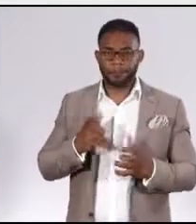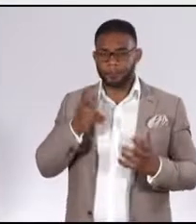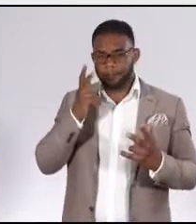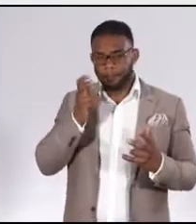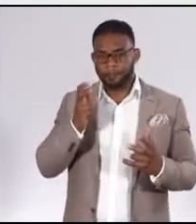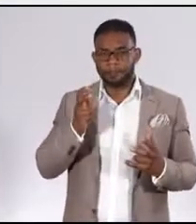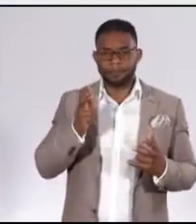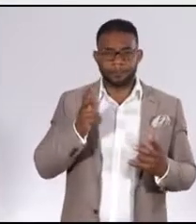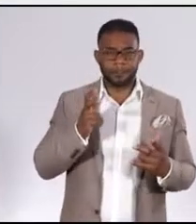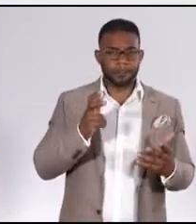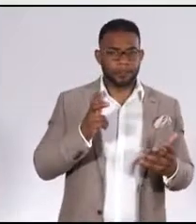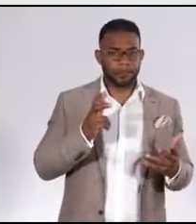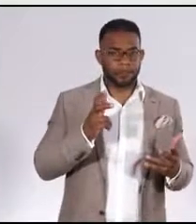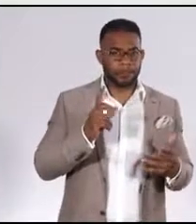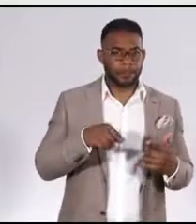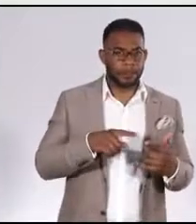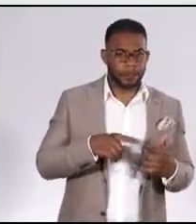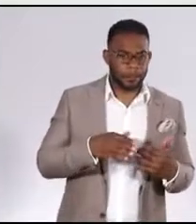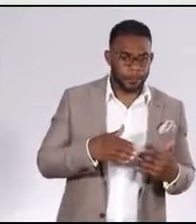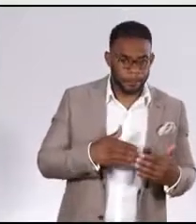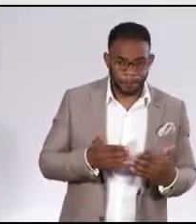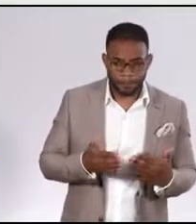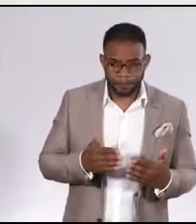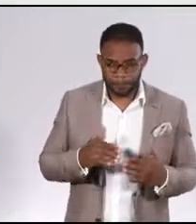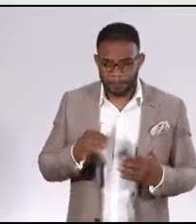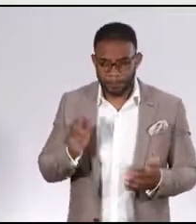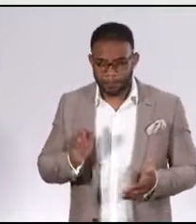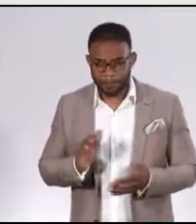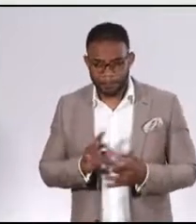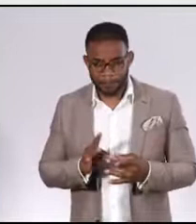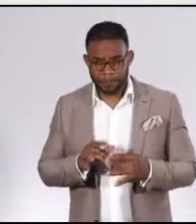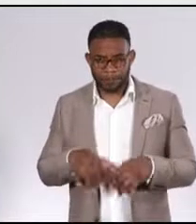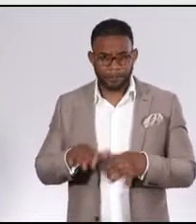um about even maybe less common symptoms or health concerns,